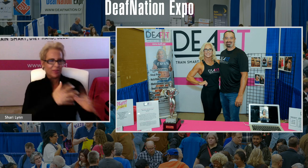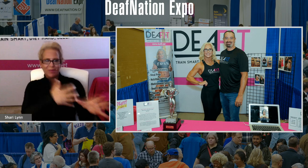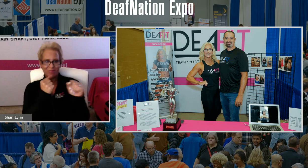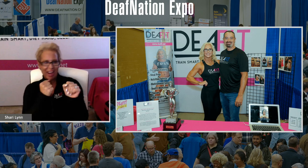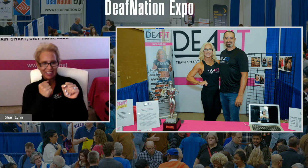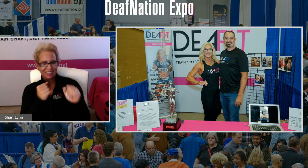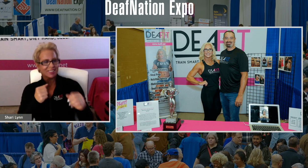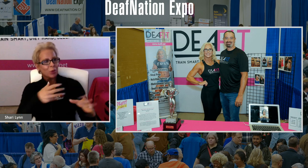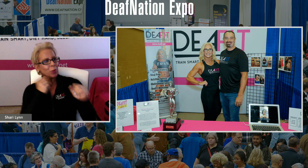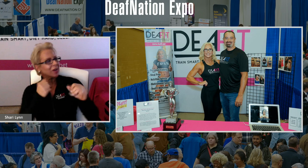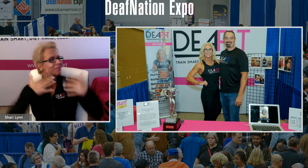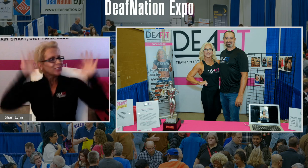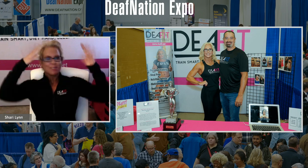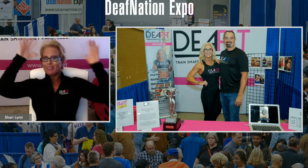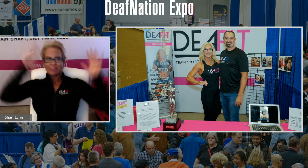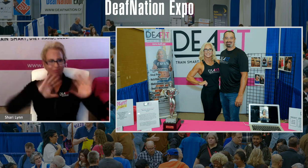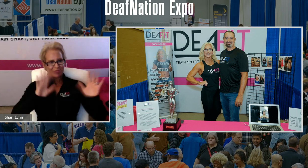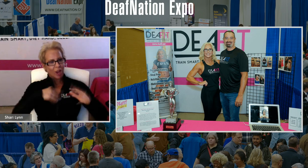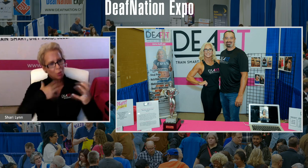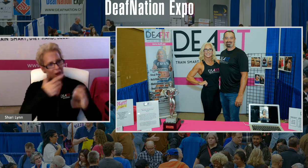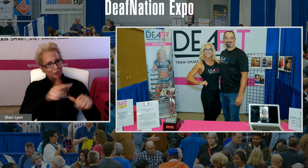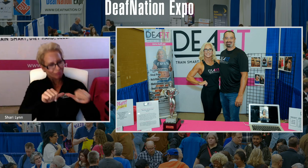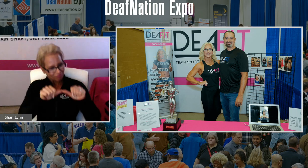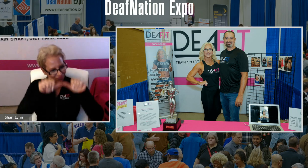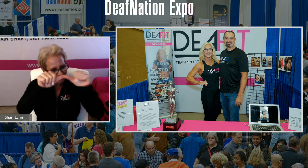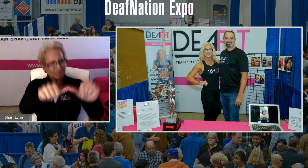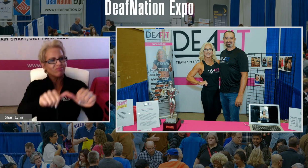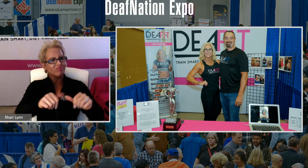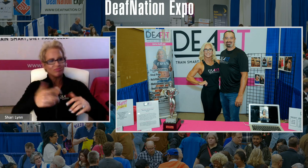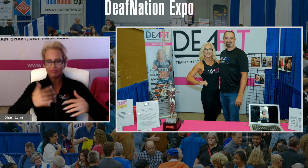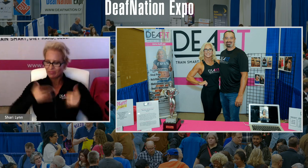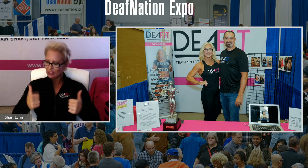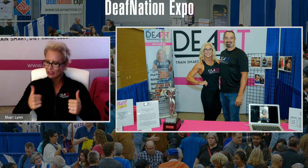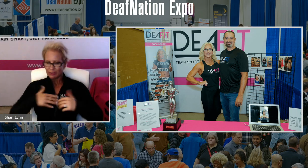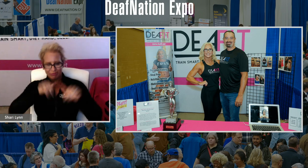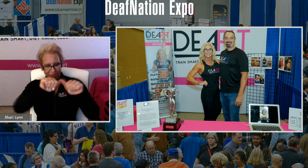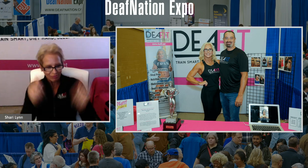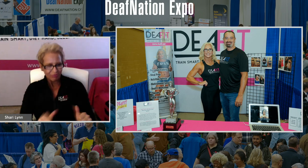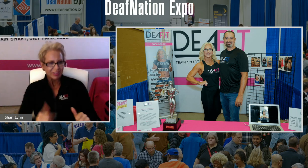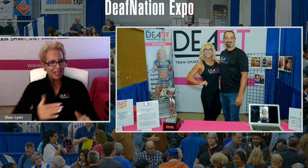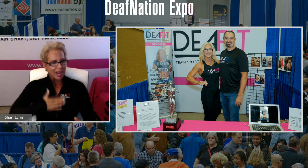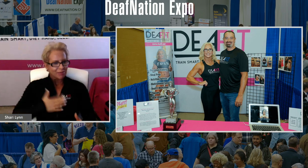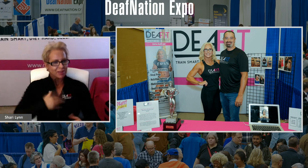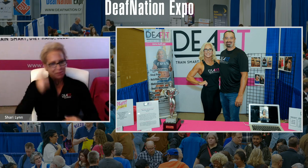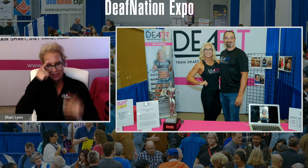Not too fast. Not for it to be over with quickly, but to continue to feel good with their body,